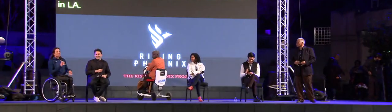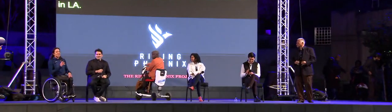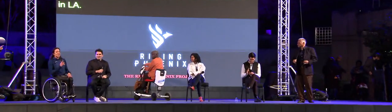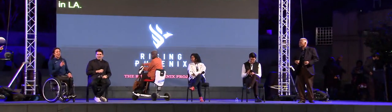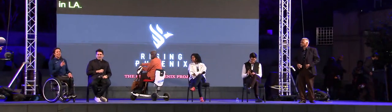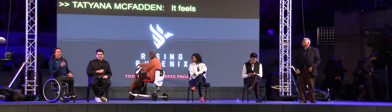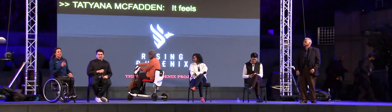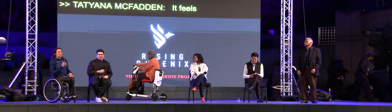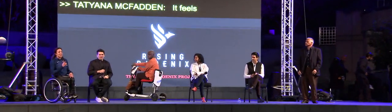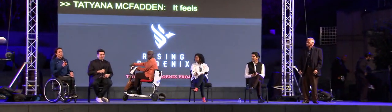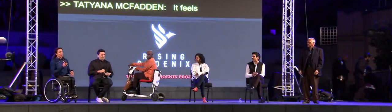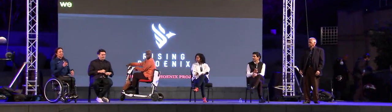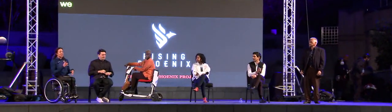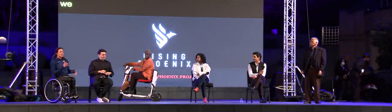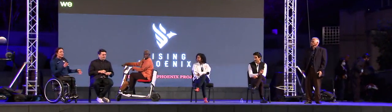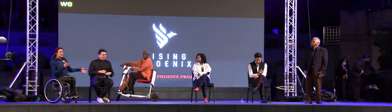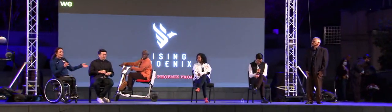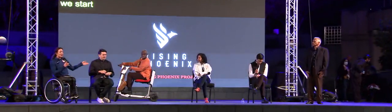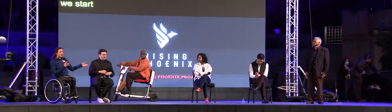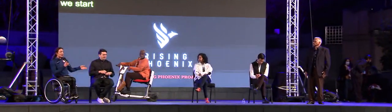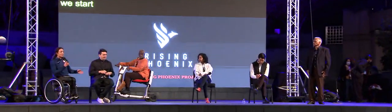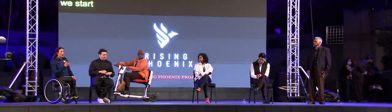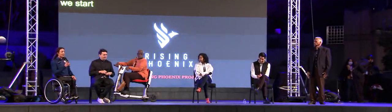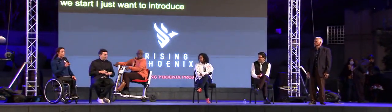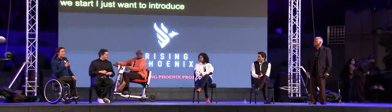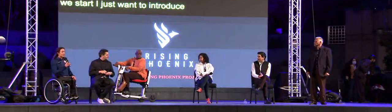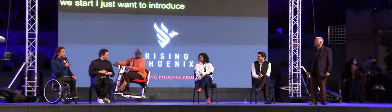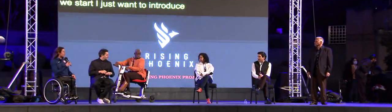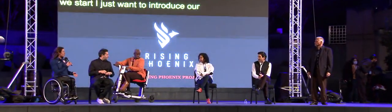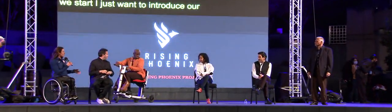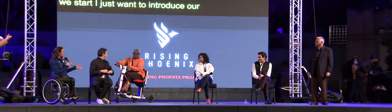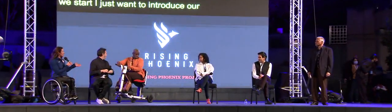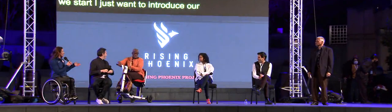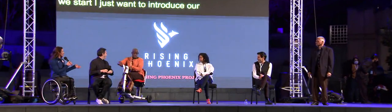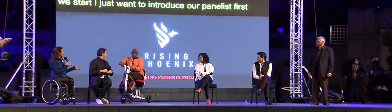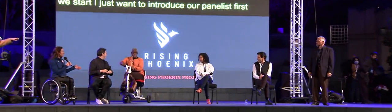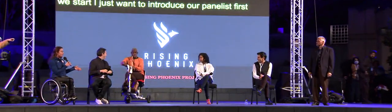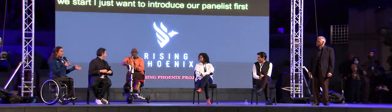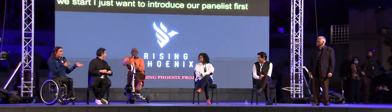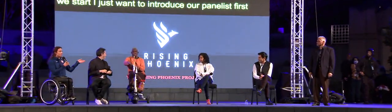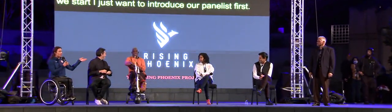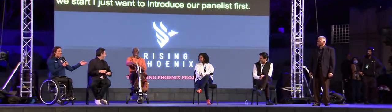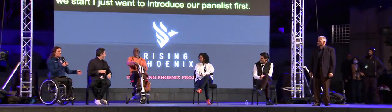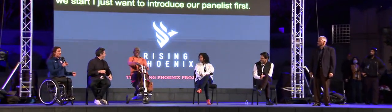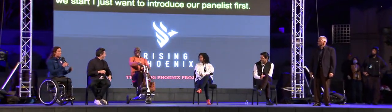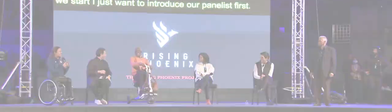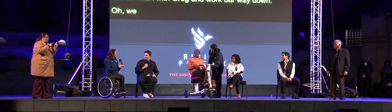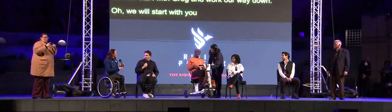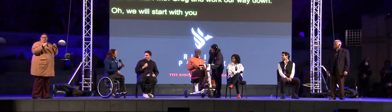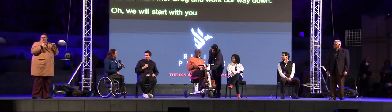Before we start, I just want to introduce our panelists first. So we'll start with Greg, and then we'll work our way down.